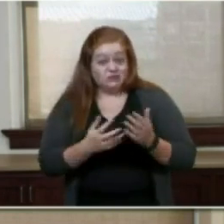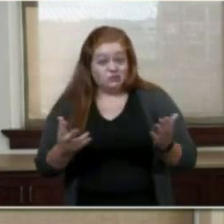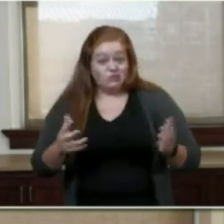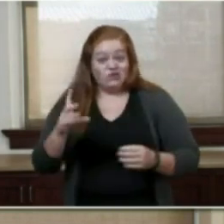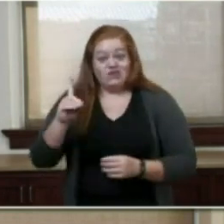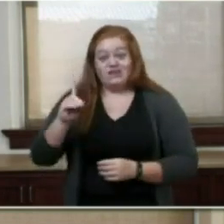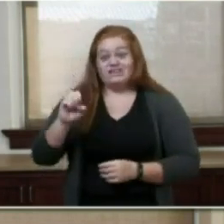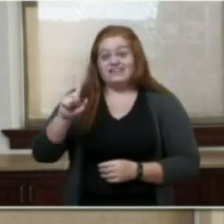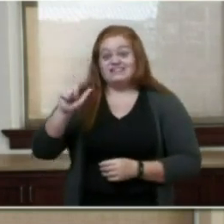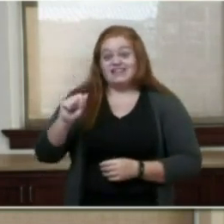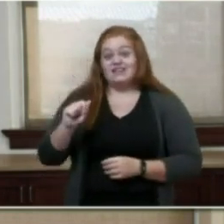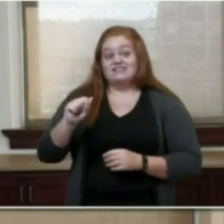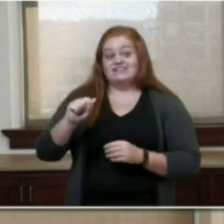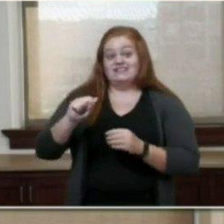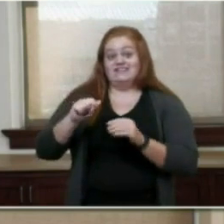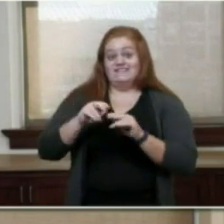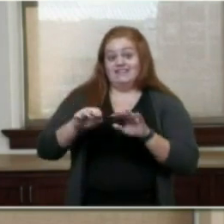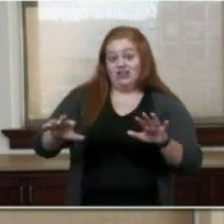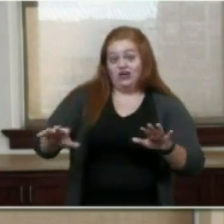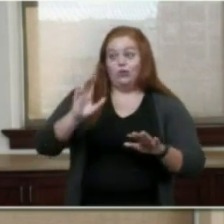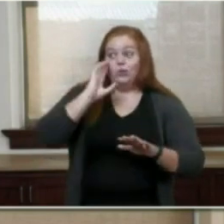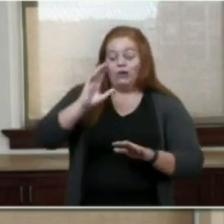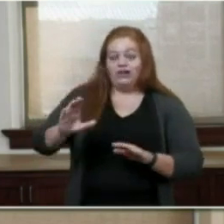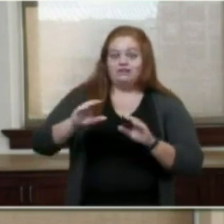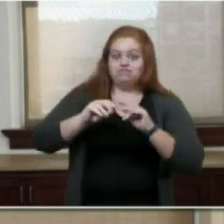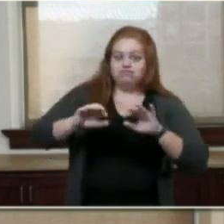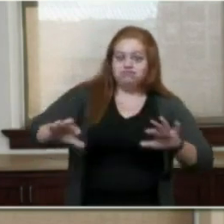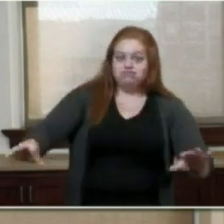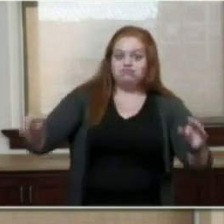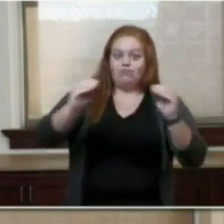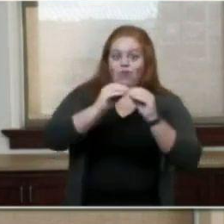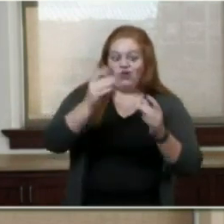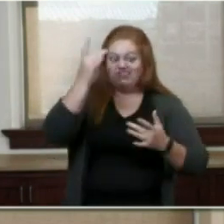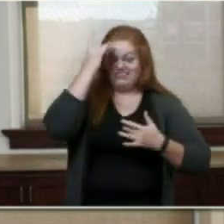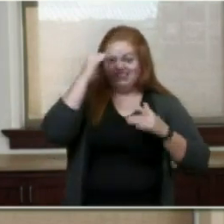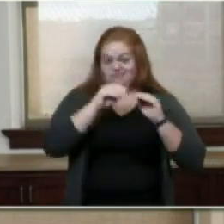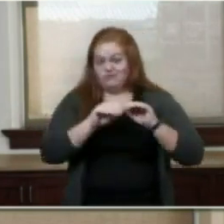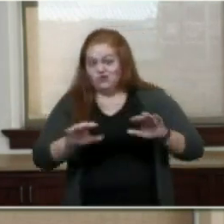is very contagious and is driving the current wave of the pandemic across the